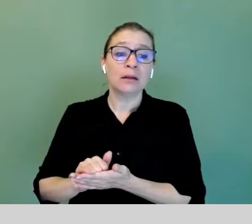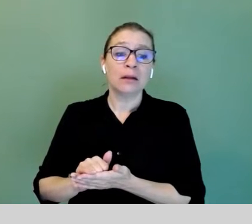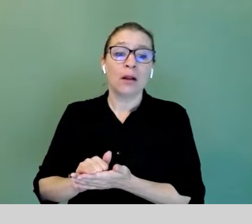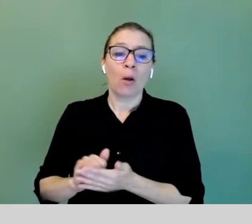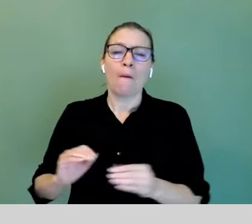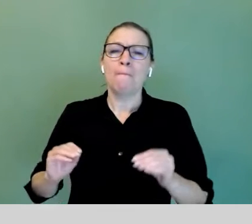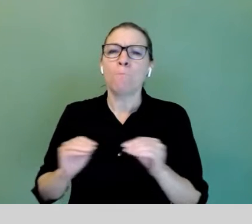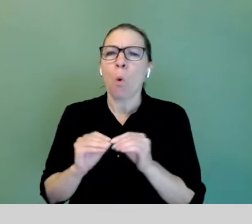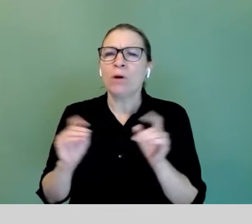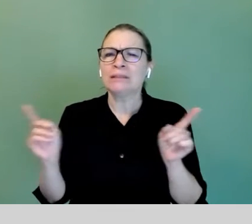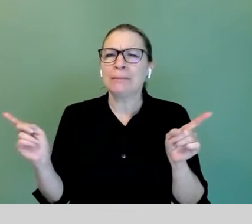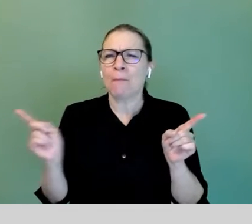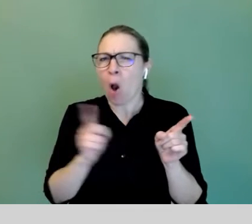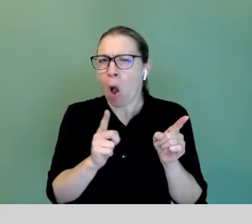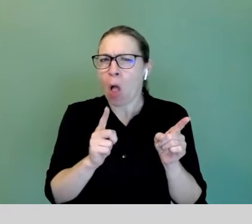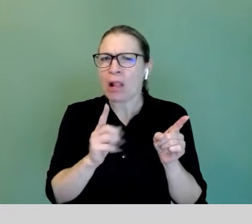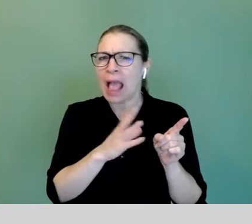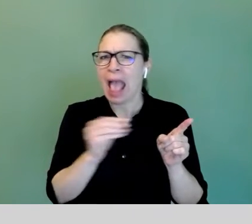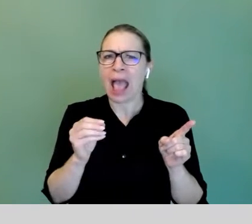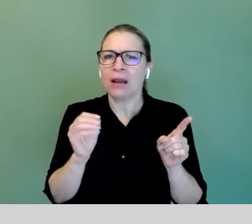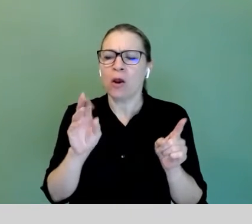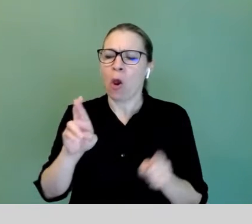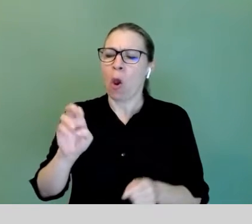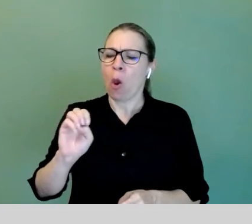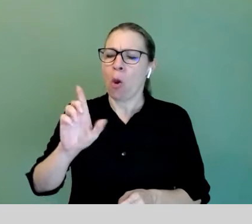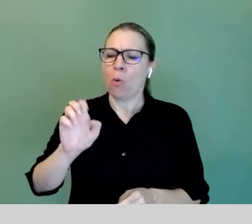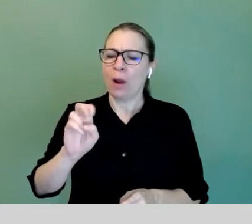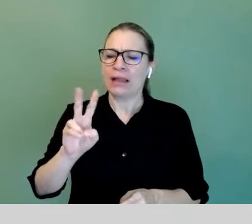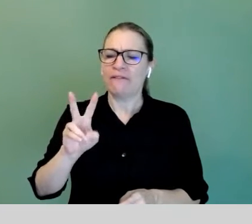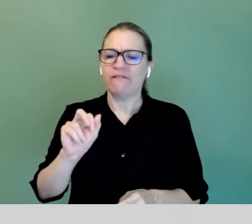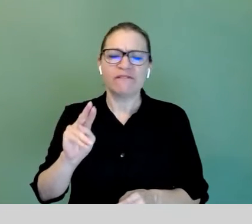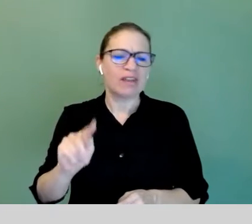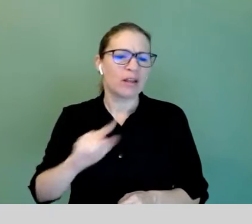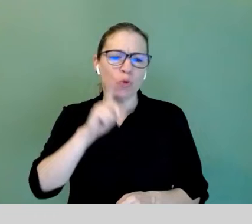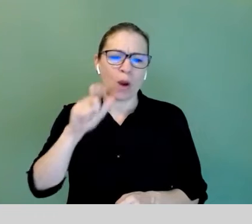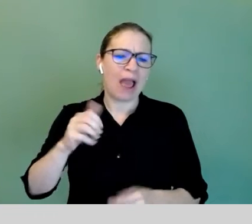and more relevant. And there won't be any flake or pylint messages,